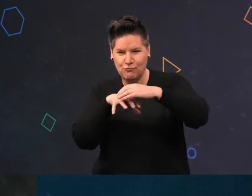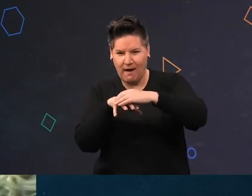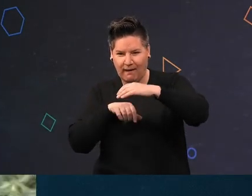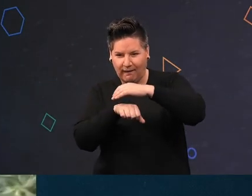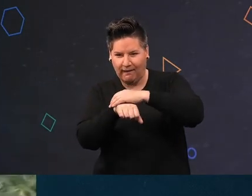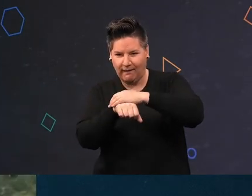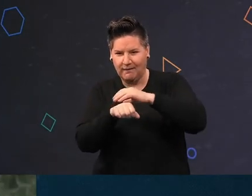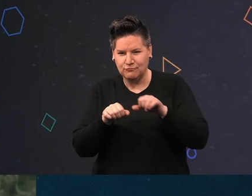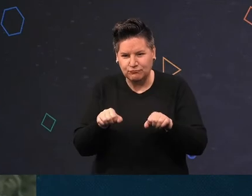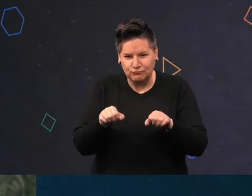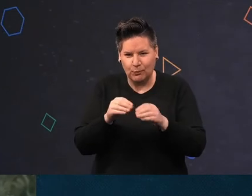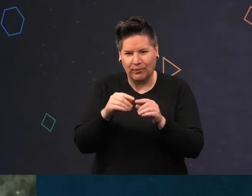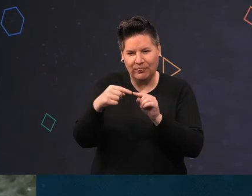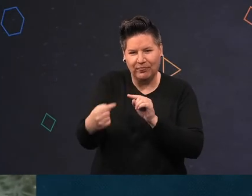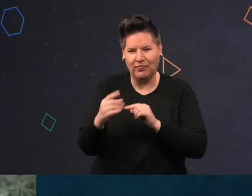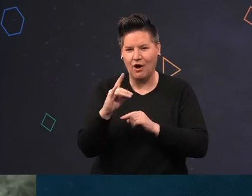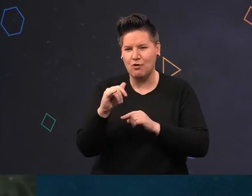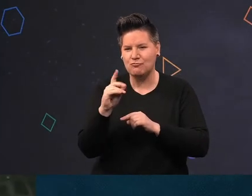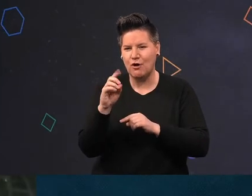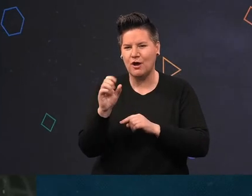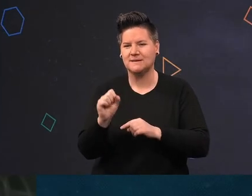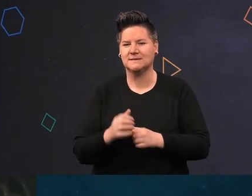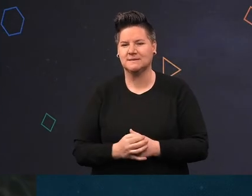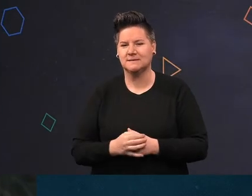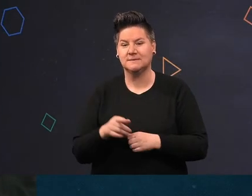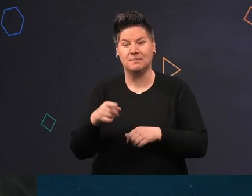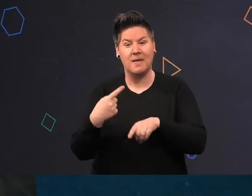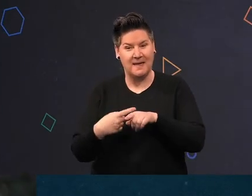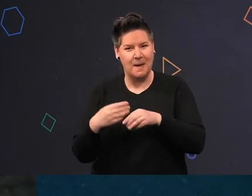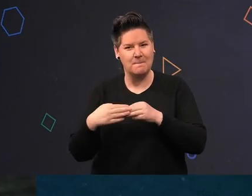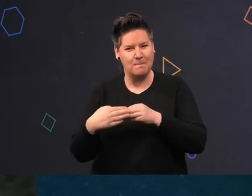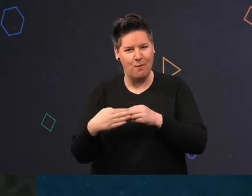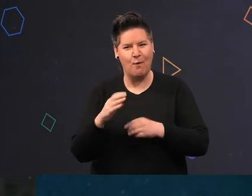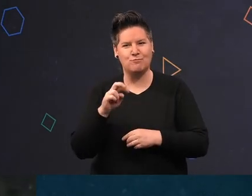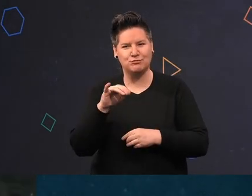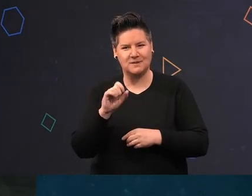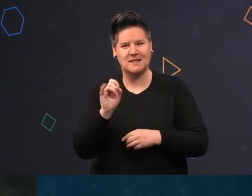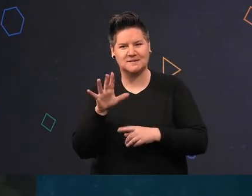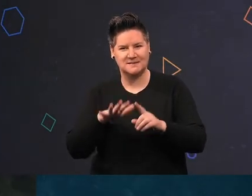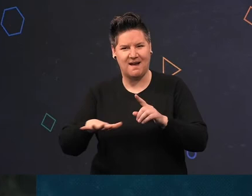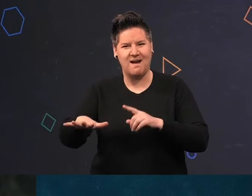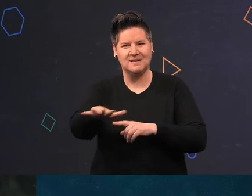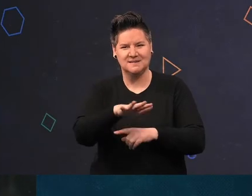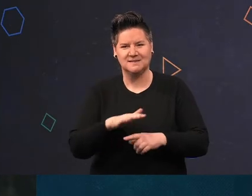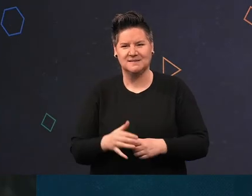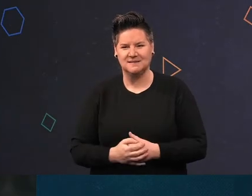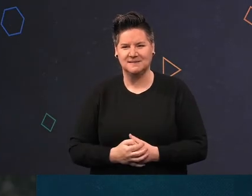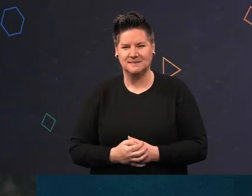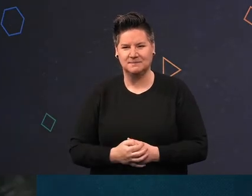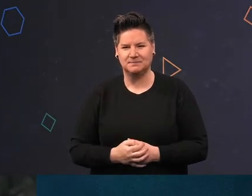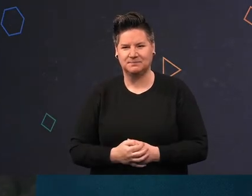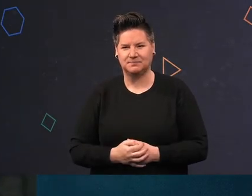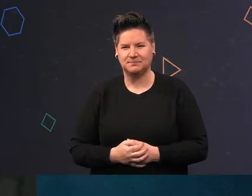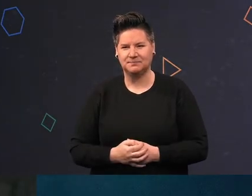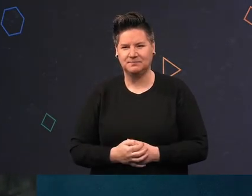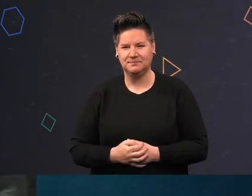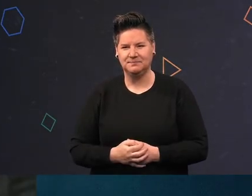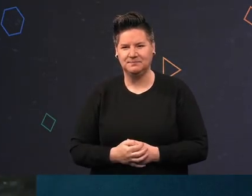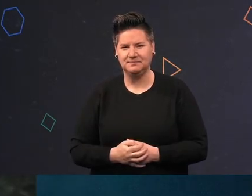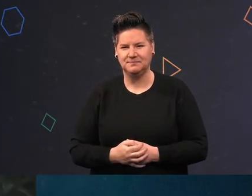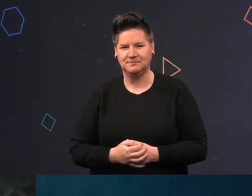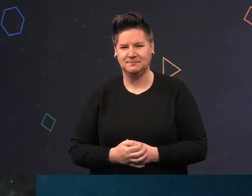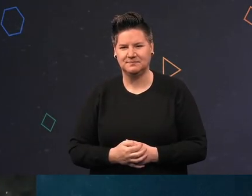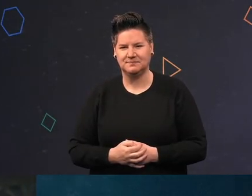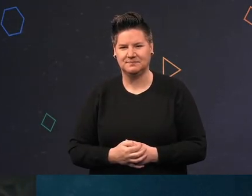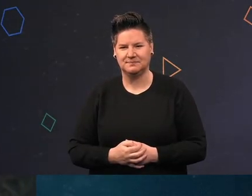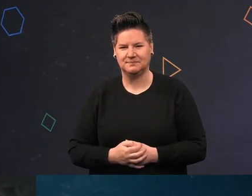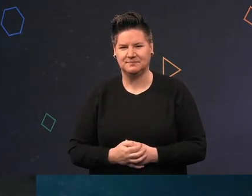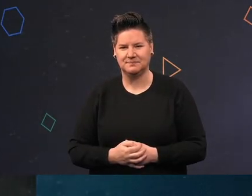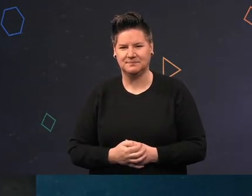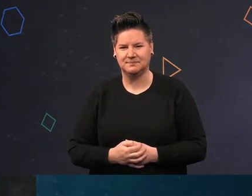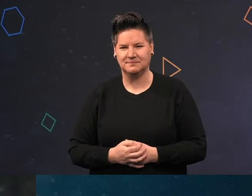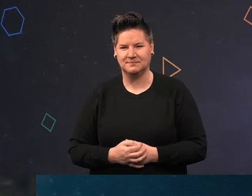Nemertesia. Again more brittlestars